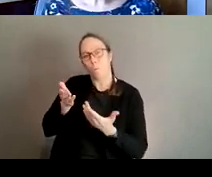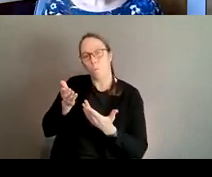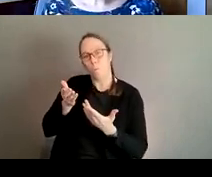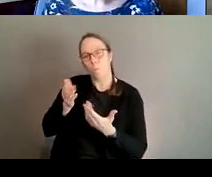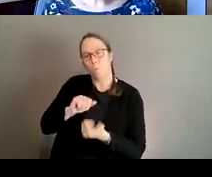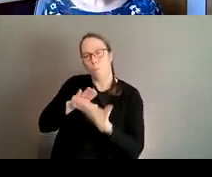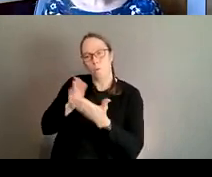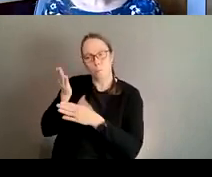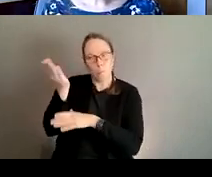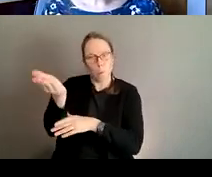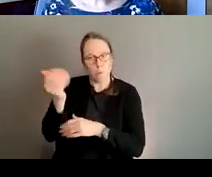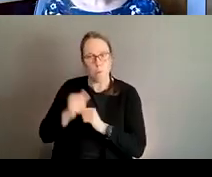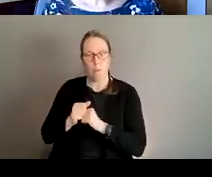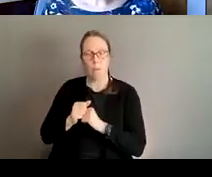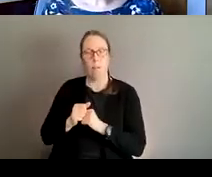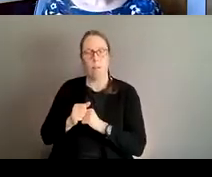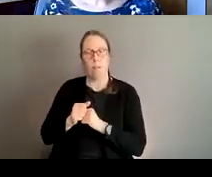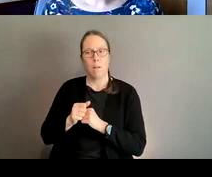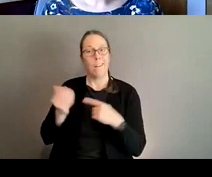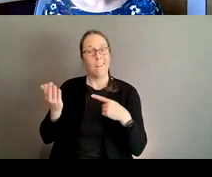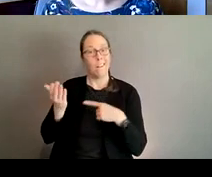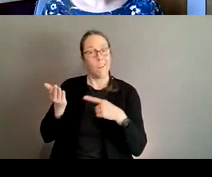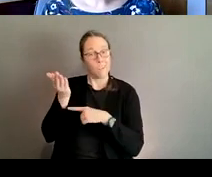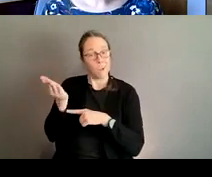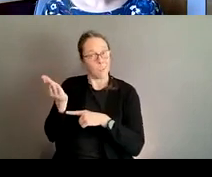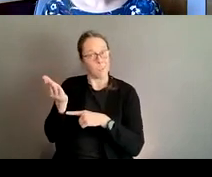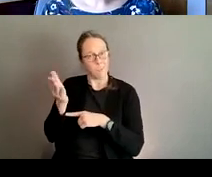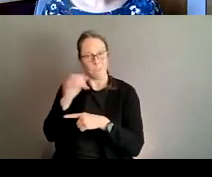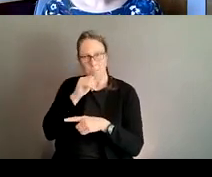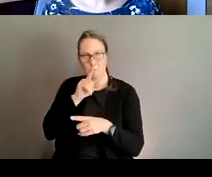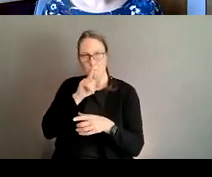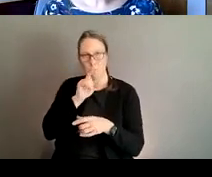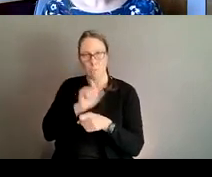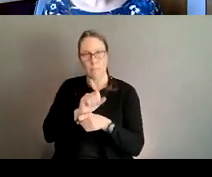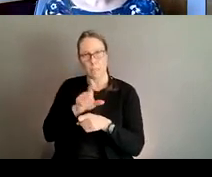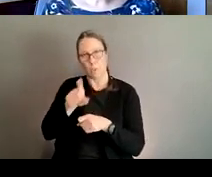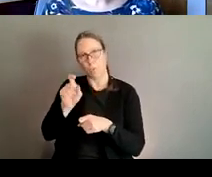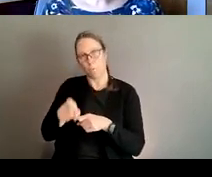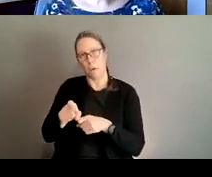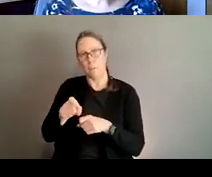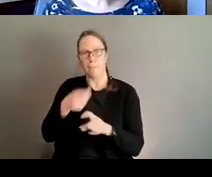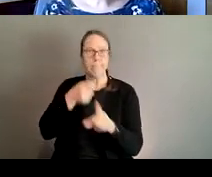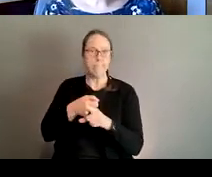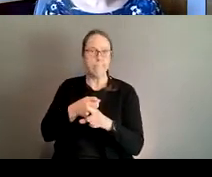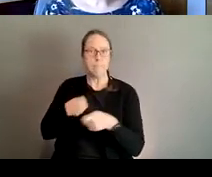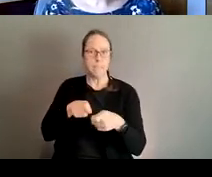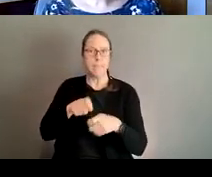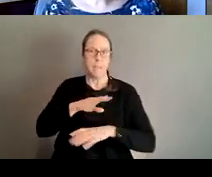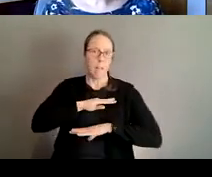it's really not about your trying to hit specific bars. Like hitting the bar session format.